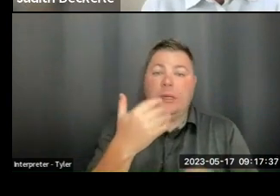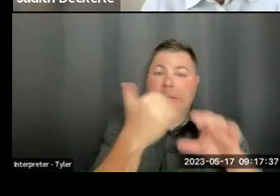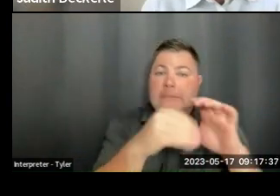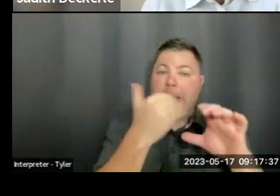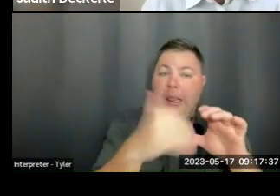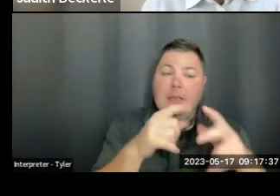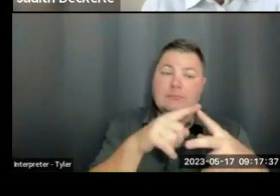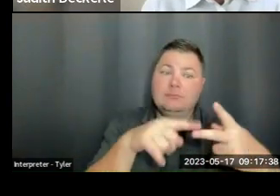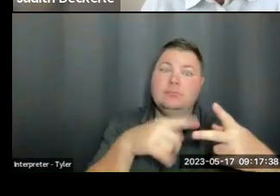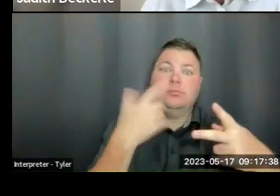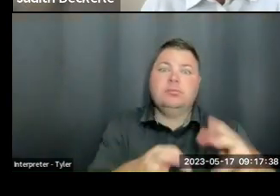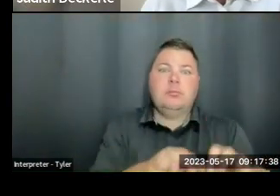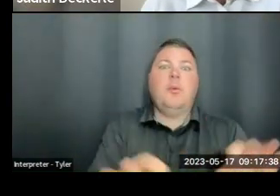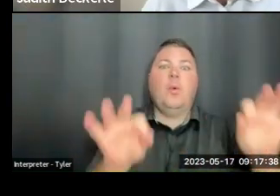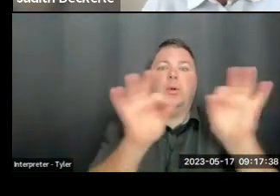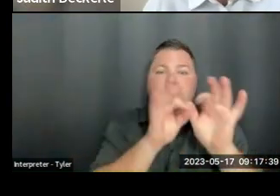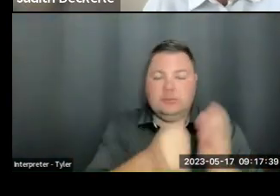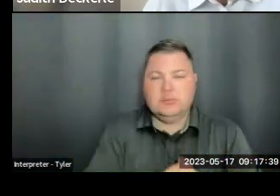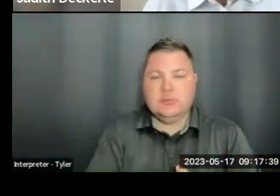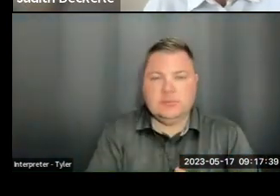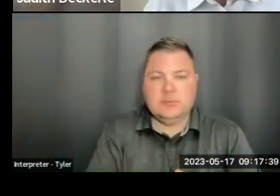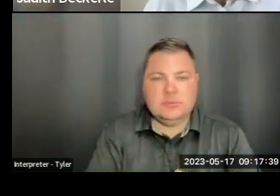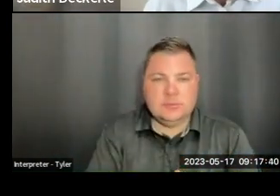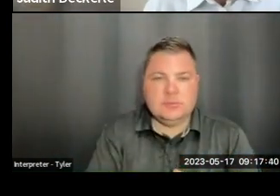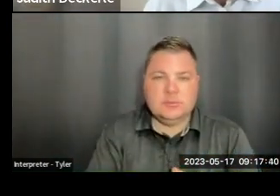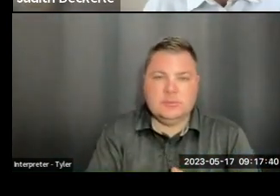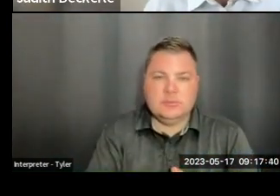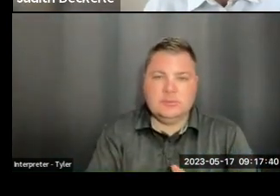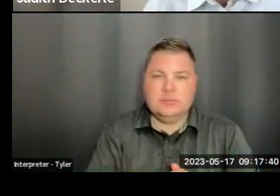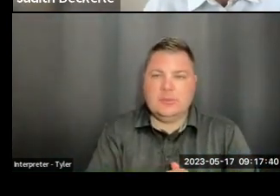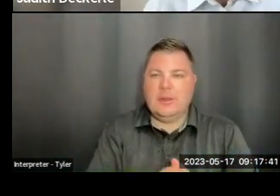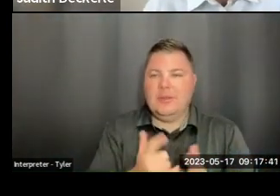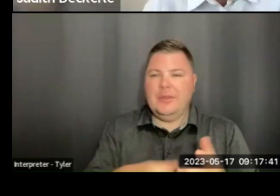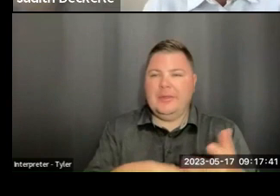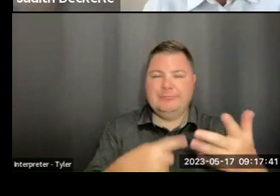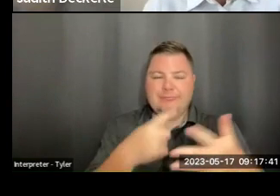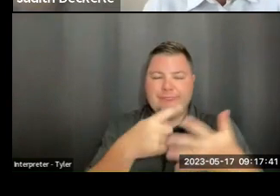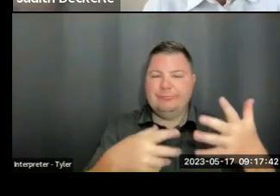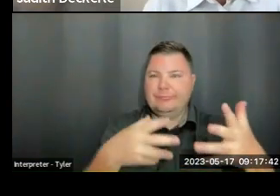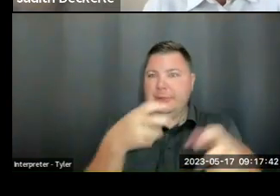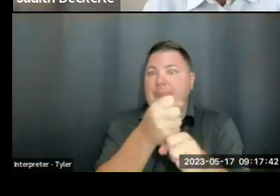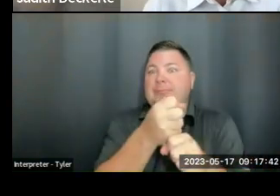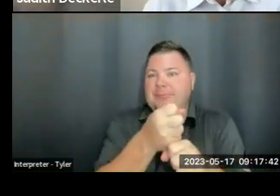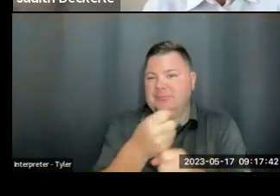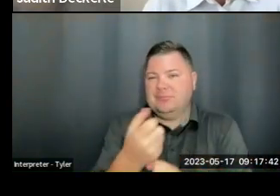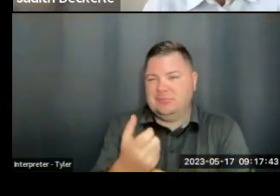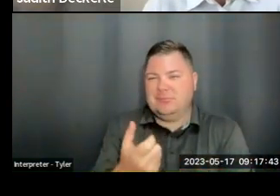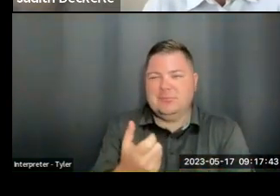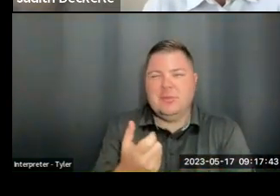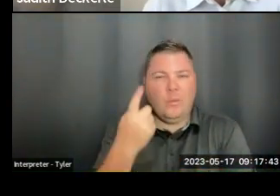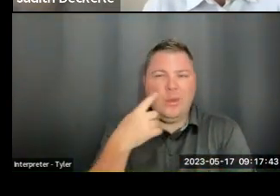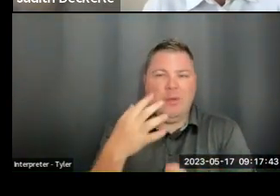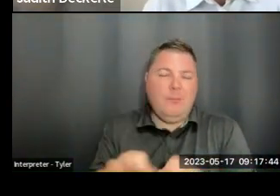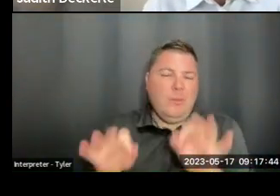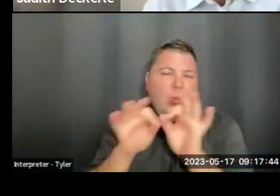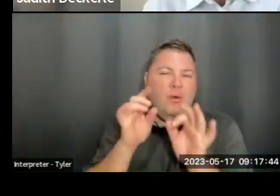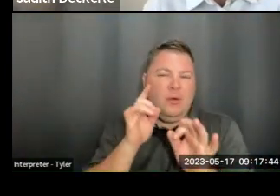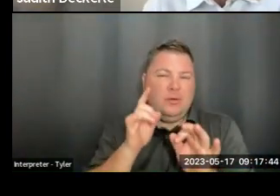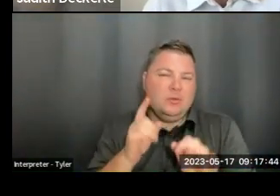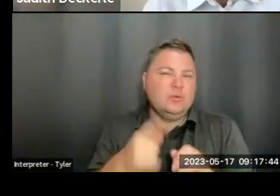information on specific topics. A cellphone or e-mail is critical.